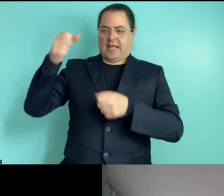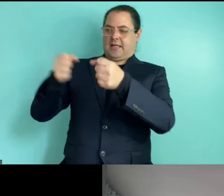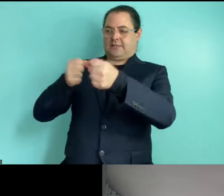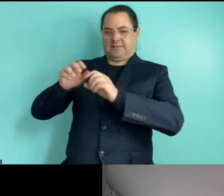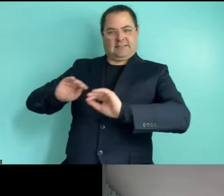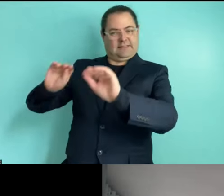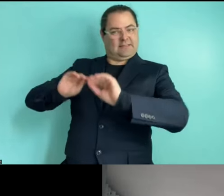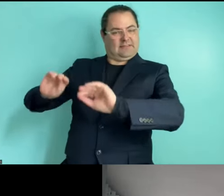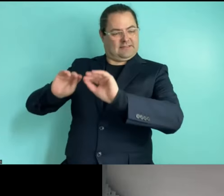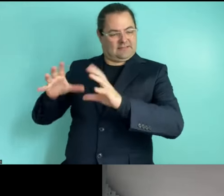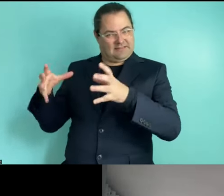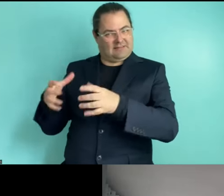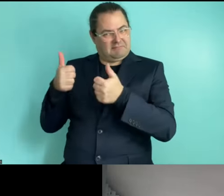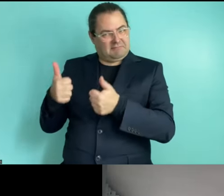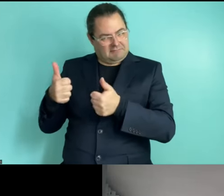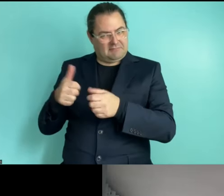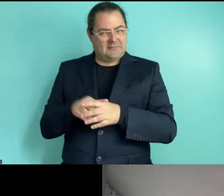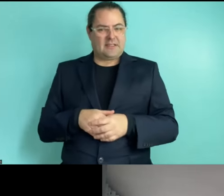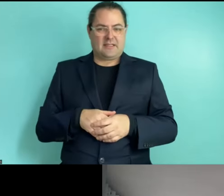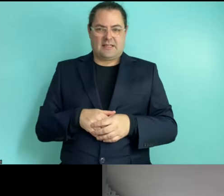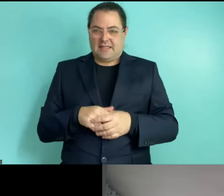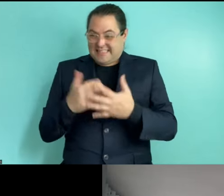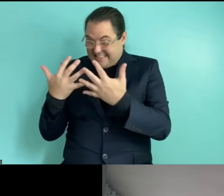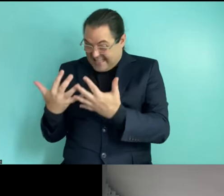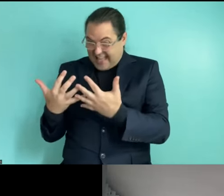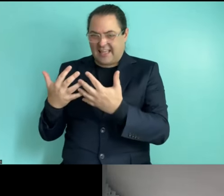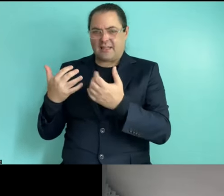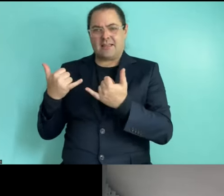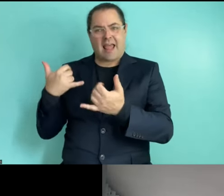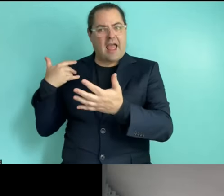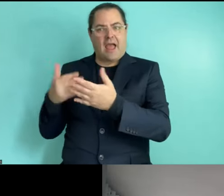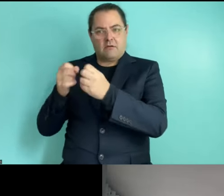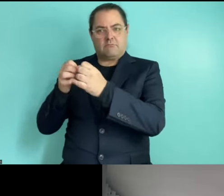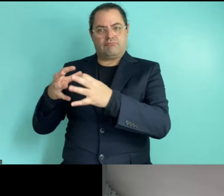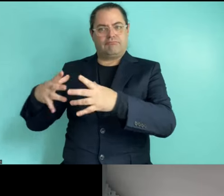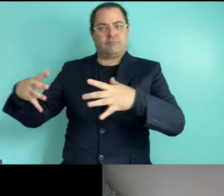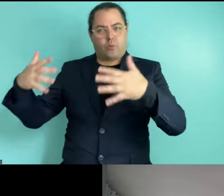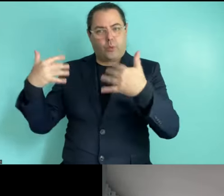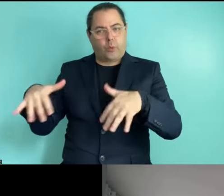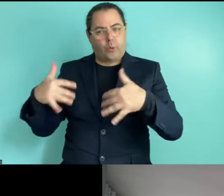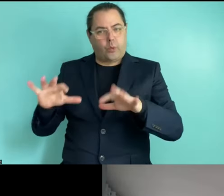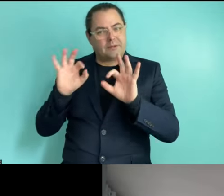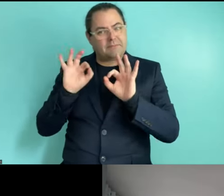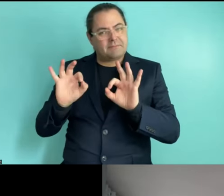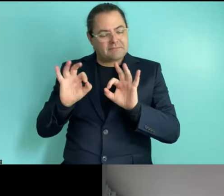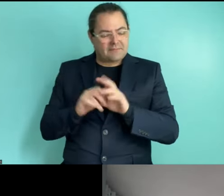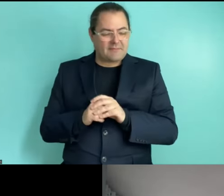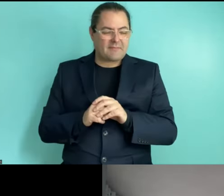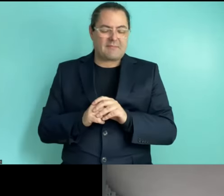that you started with only 10 people in 2016. 14:24:07 And then you also identified that